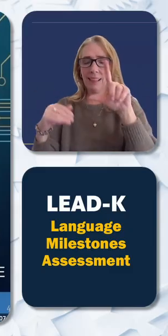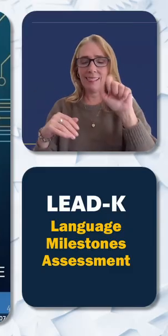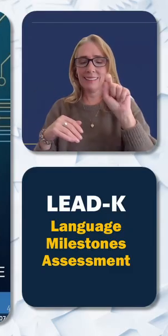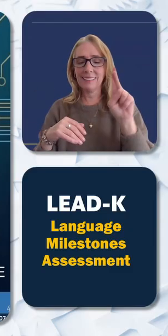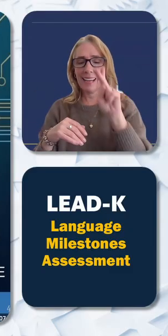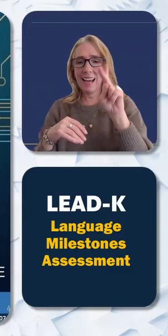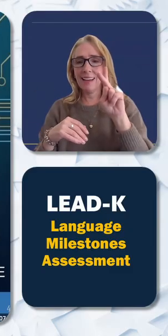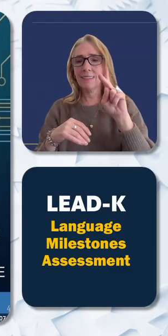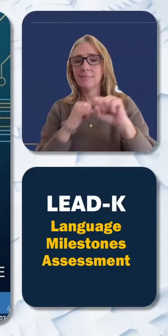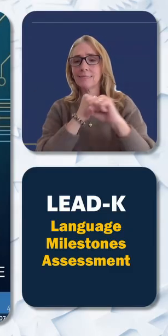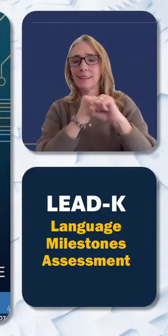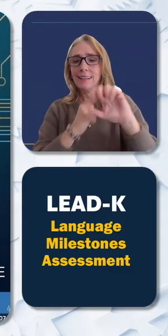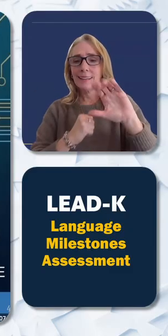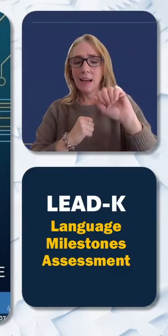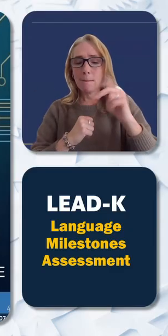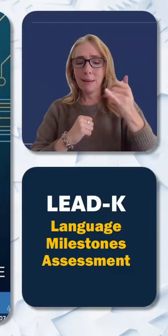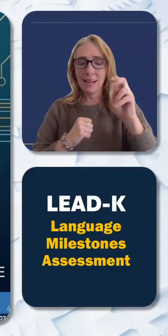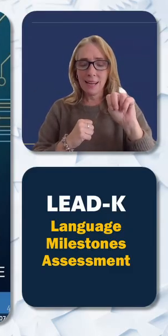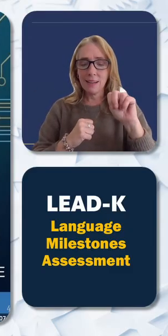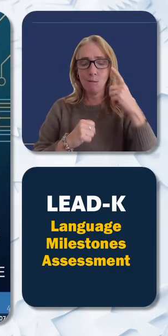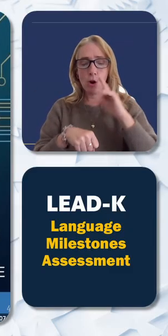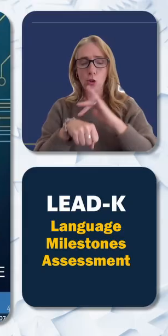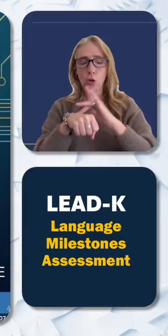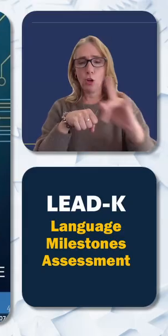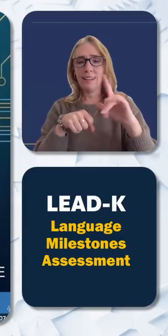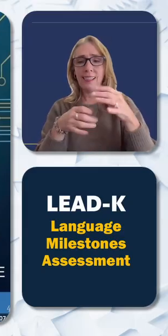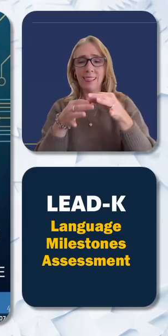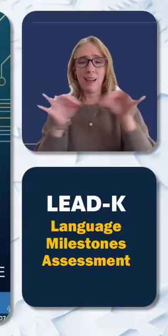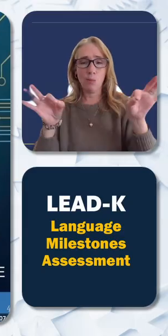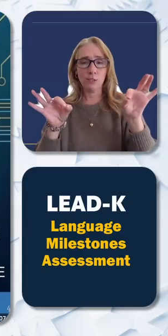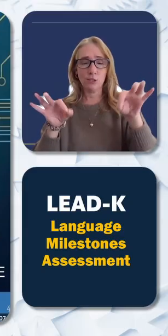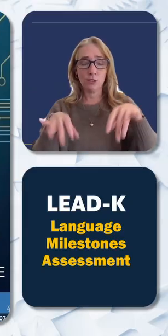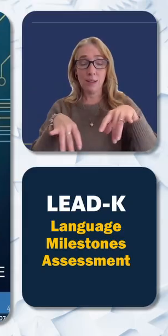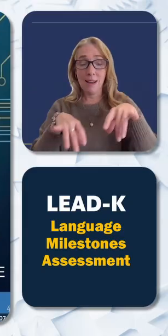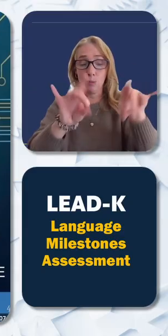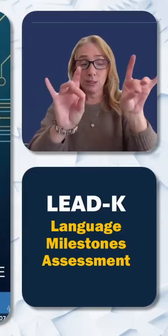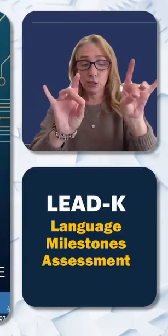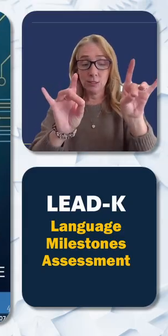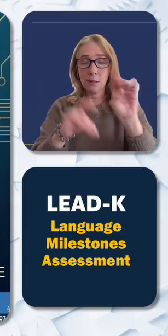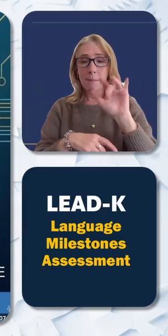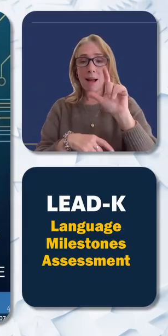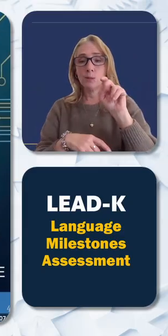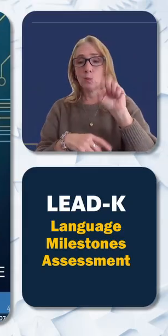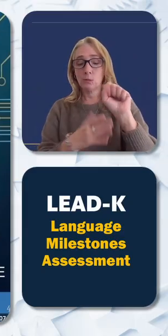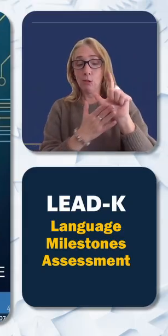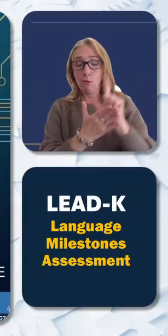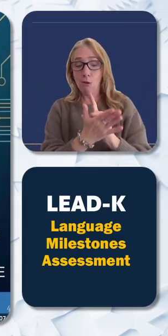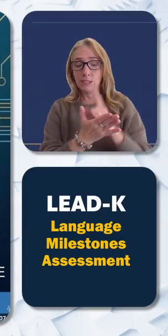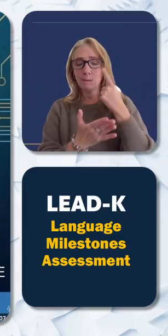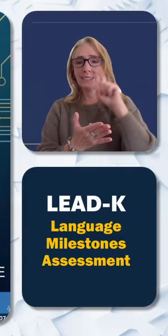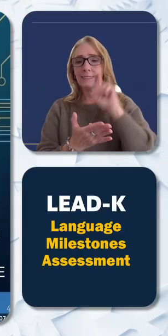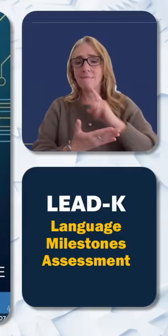that is supporting, at a nationwide level, the LEAD-K campaign for early language acquisition.